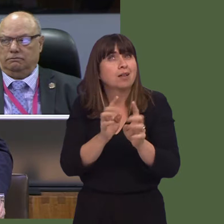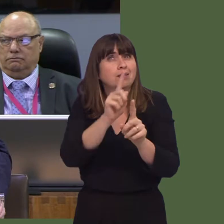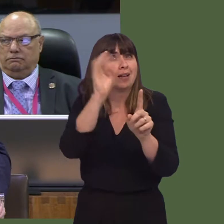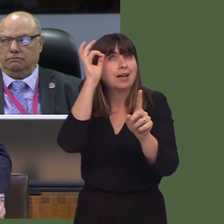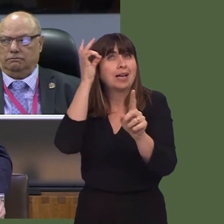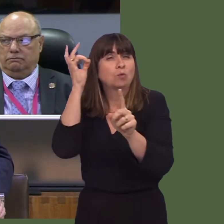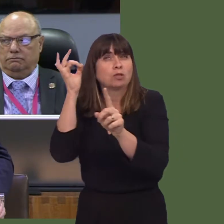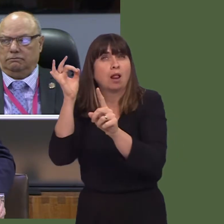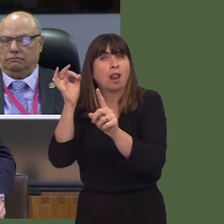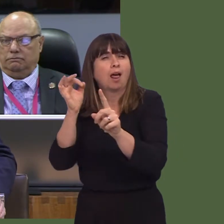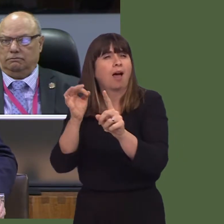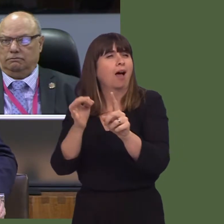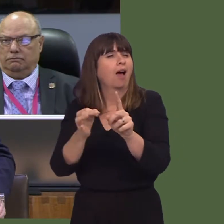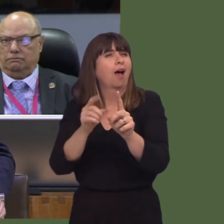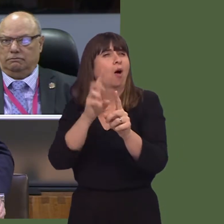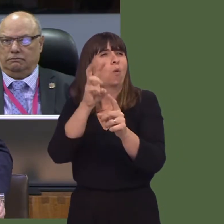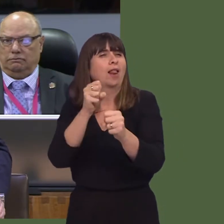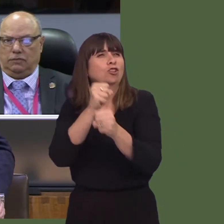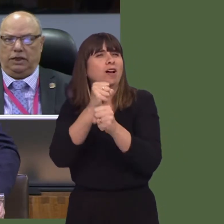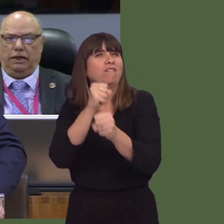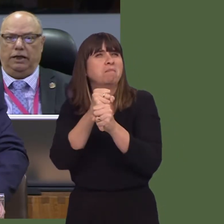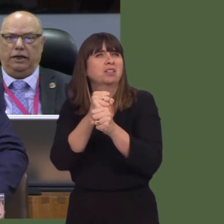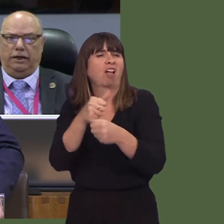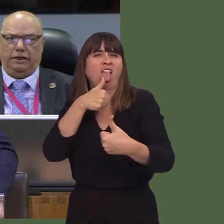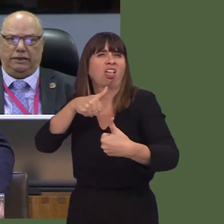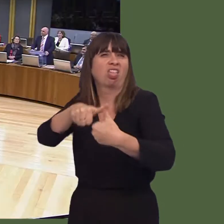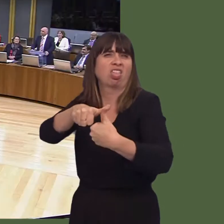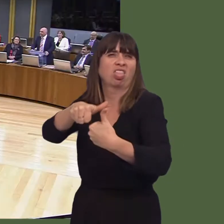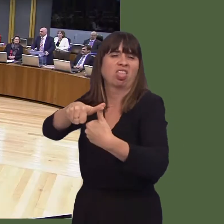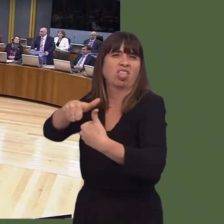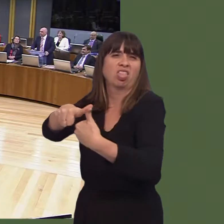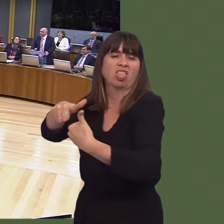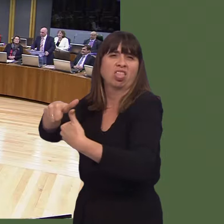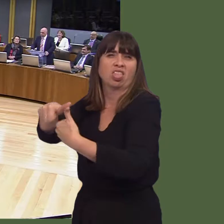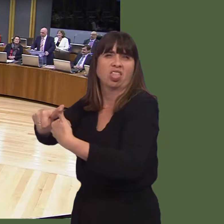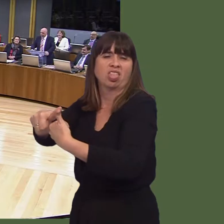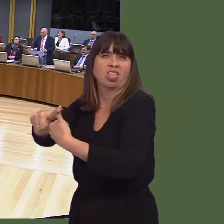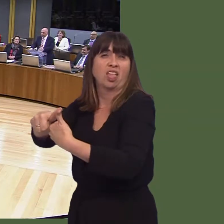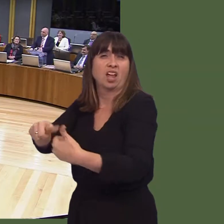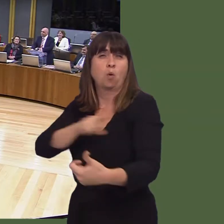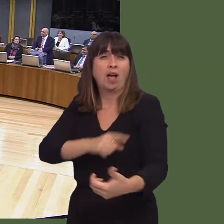of the deal because of Welsh Government cronyism.